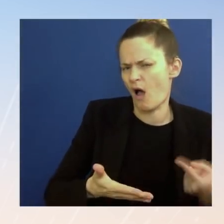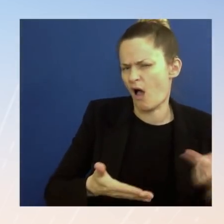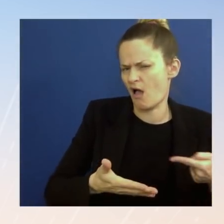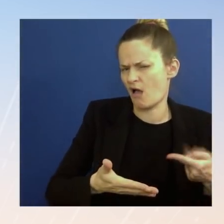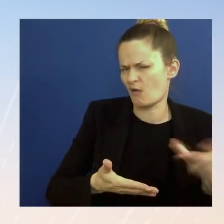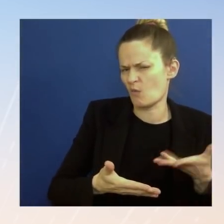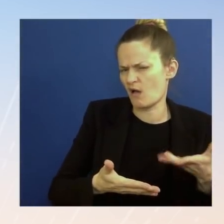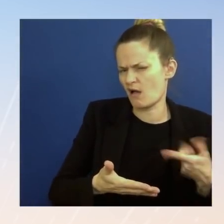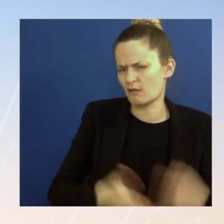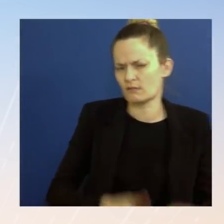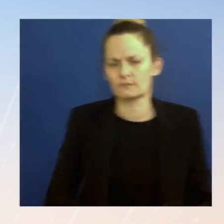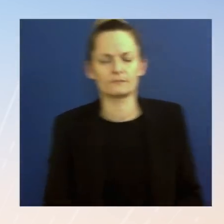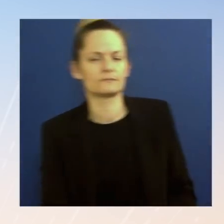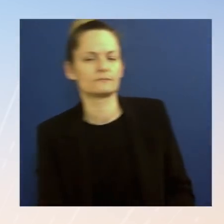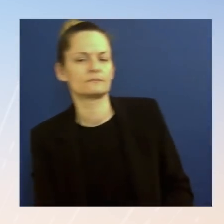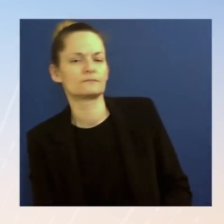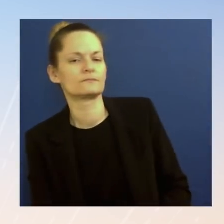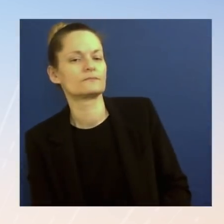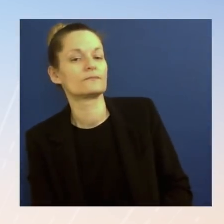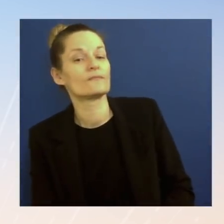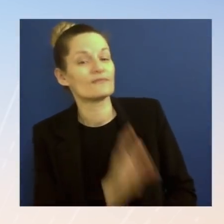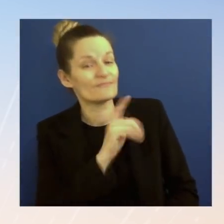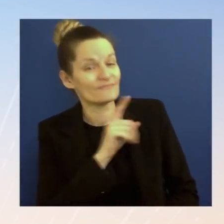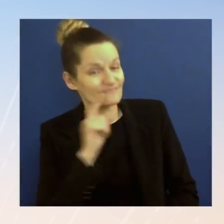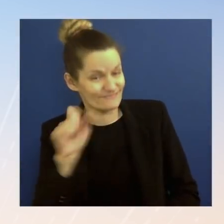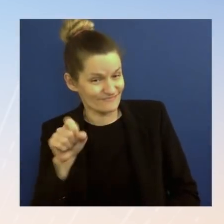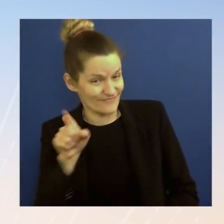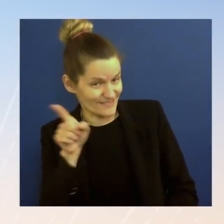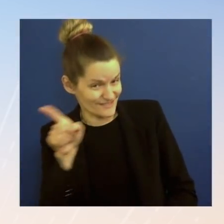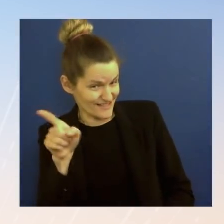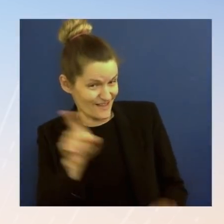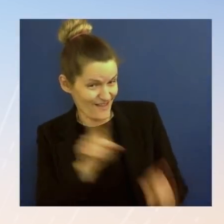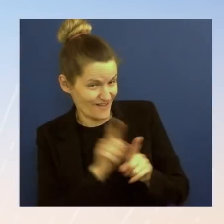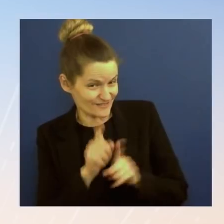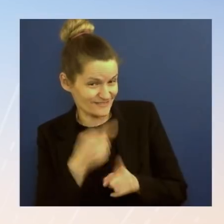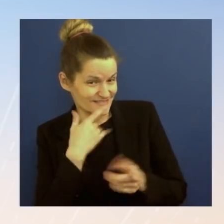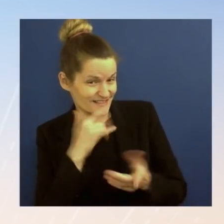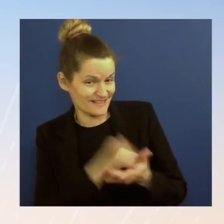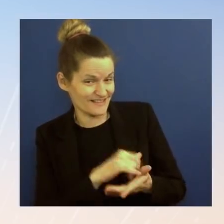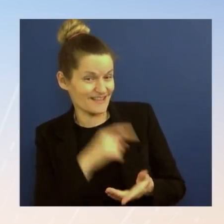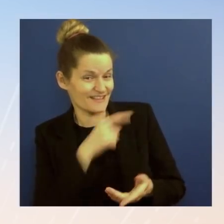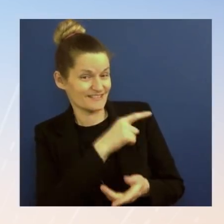essentially, which I think is an important context. Right? They did have talks today.